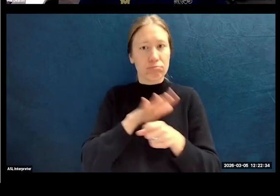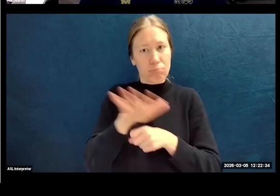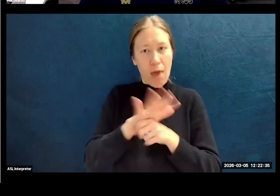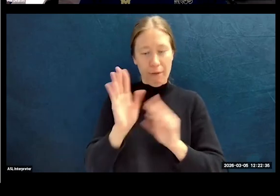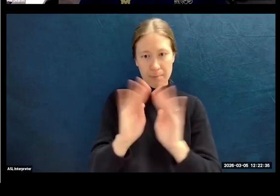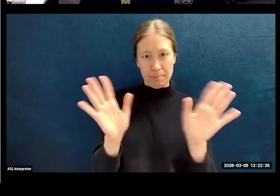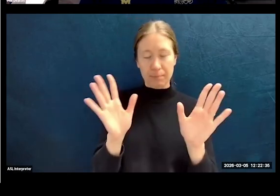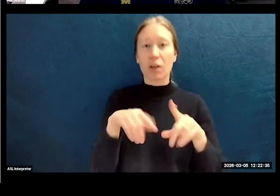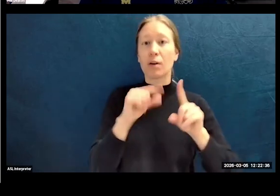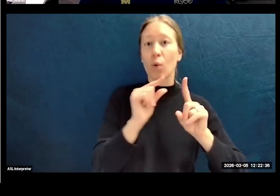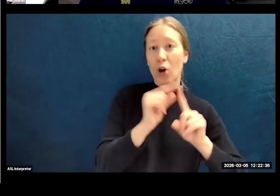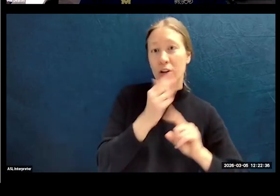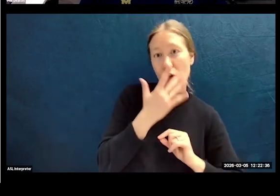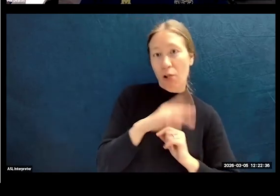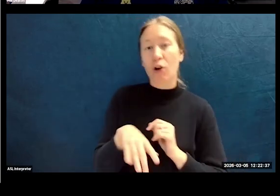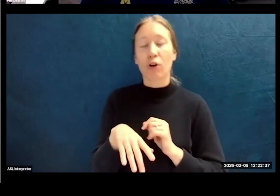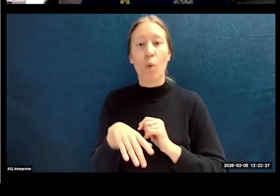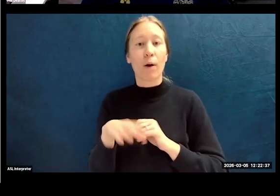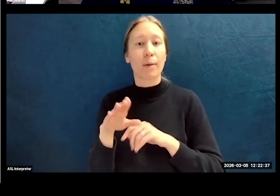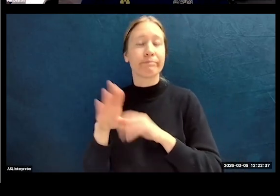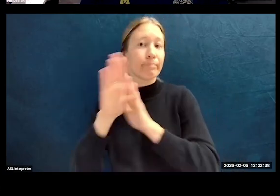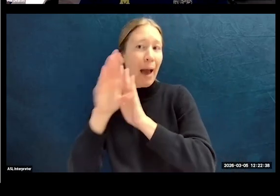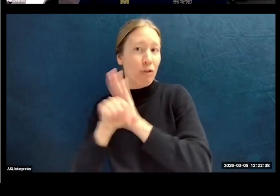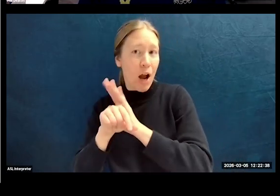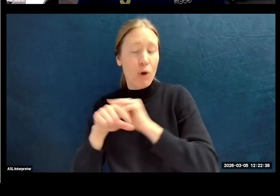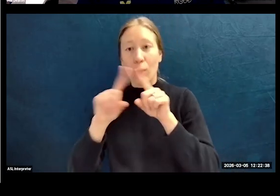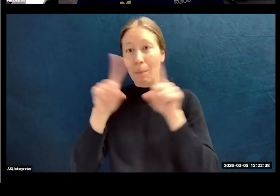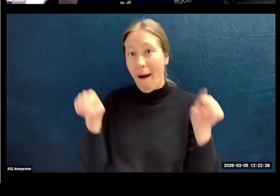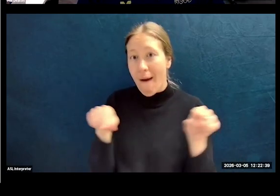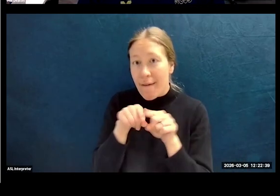to your text box or document background color. You're considering decorative elements,